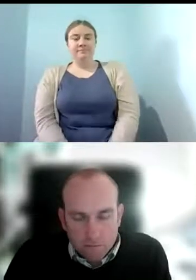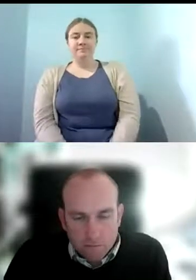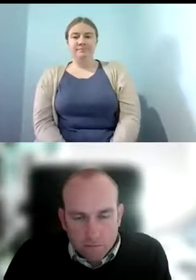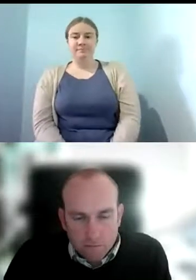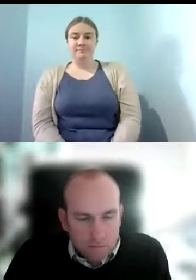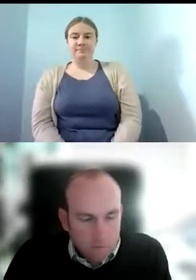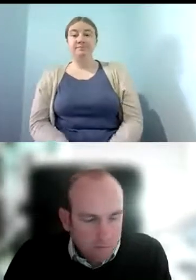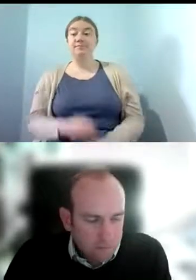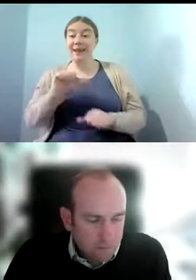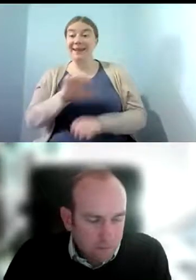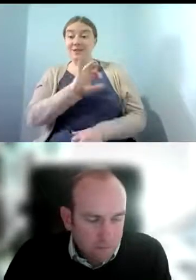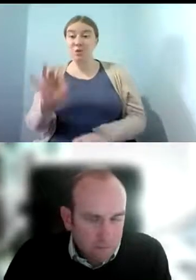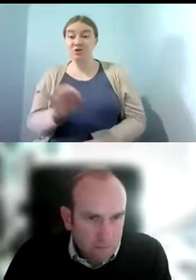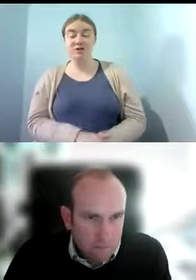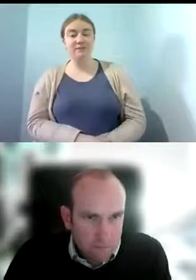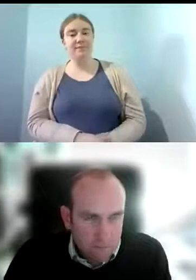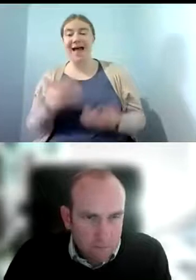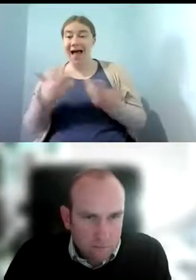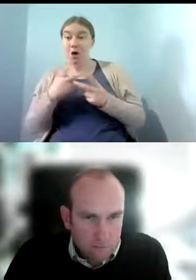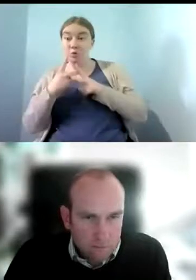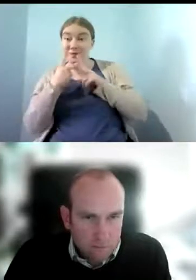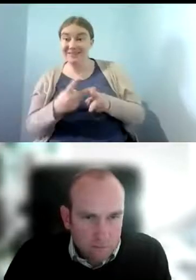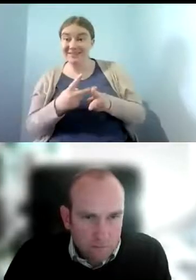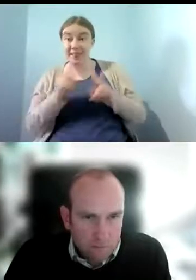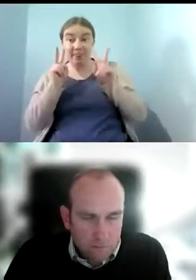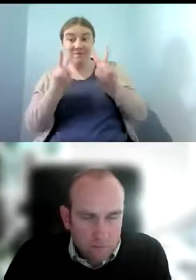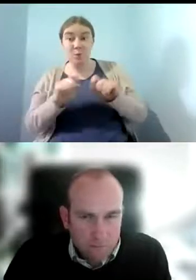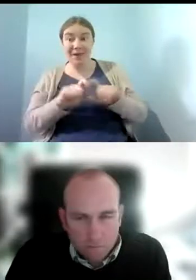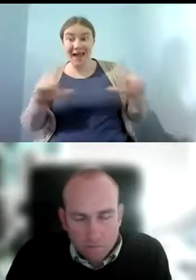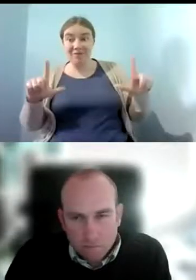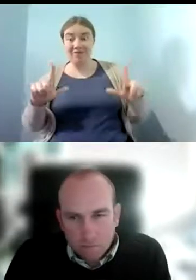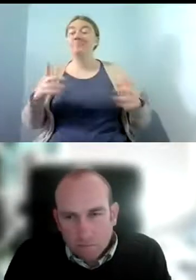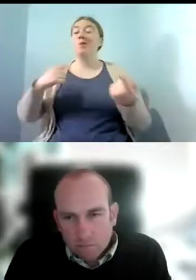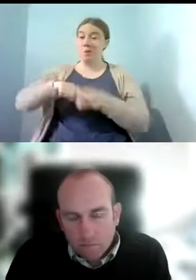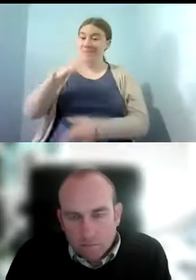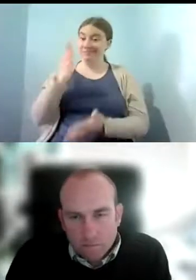well it's about visiting the viewing gallery so we are really excited about this window into the